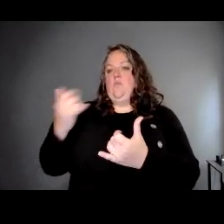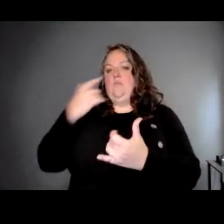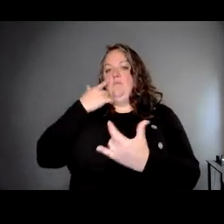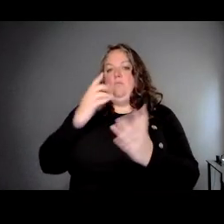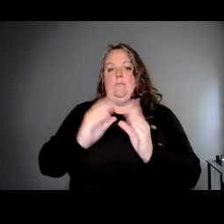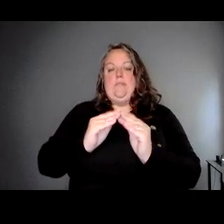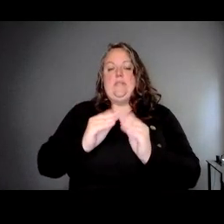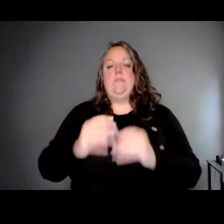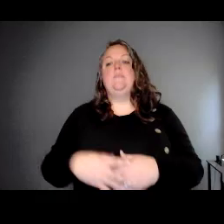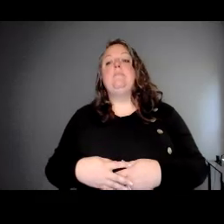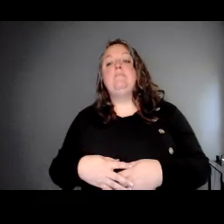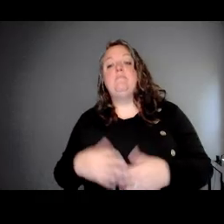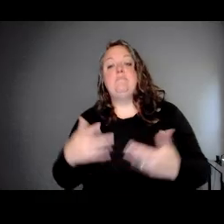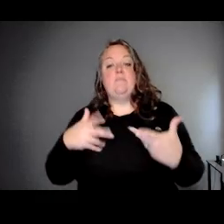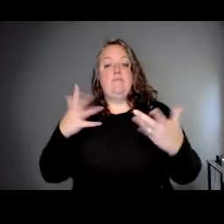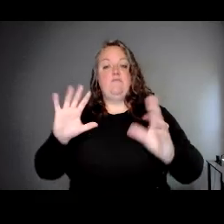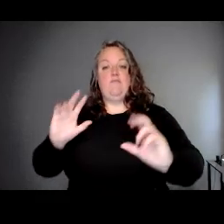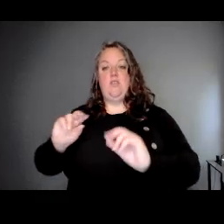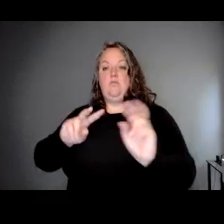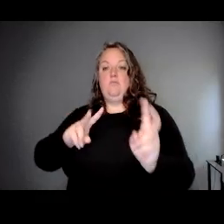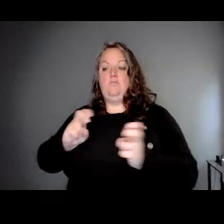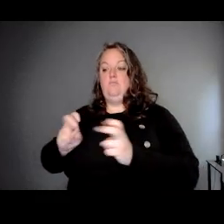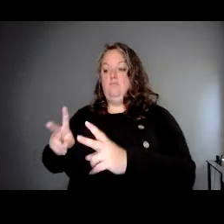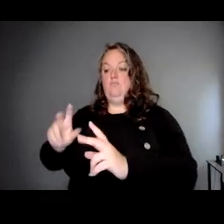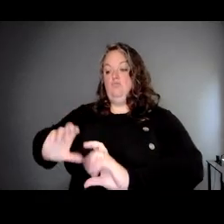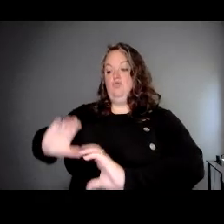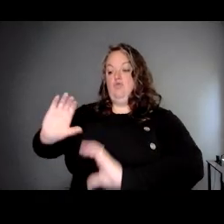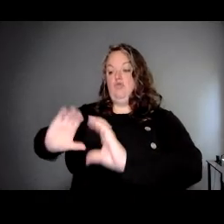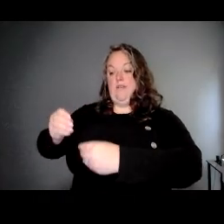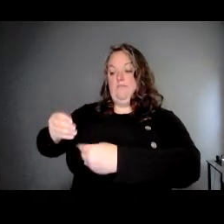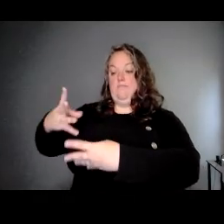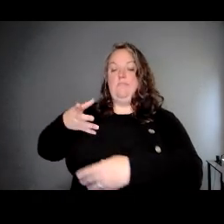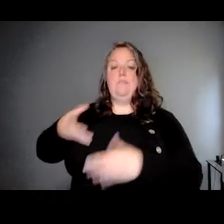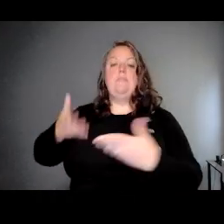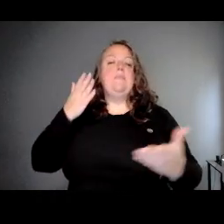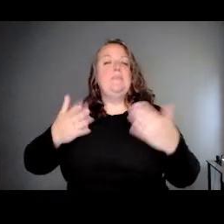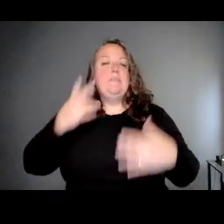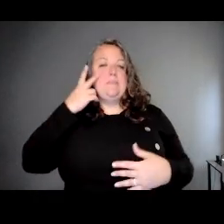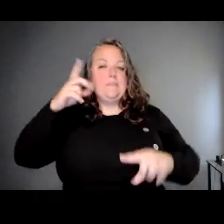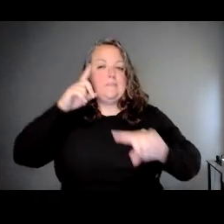I did put it in the chat, but for folks who may not be able to see it, https://vtrans